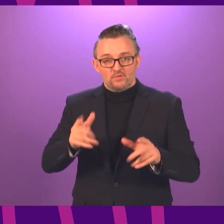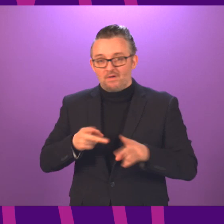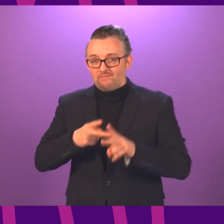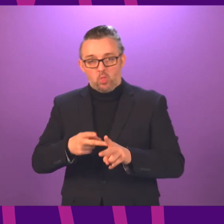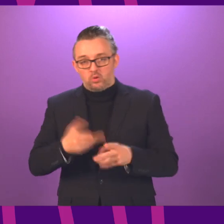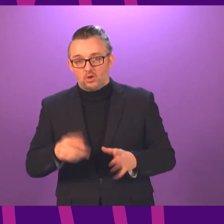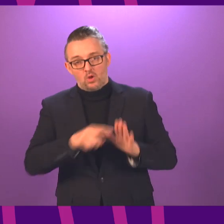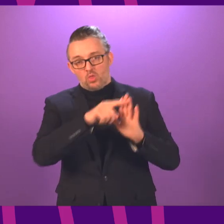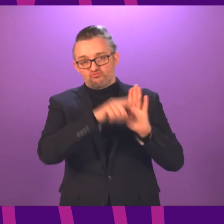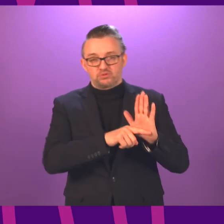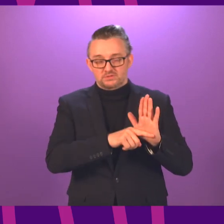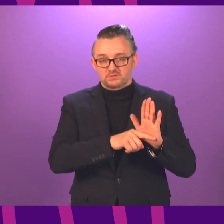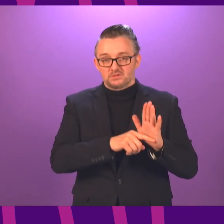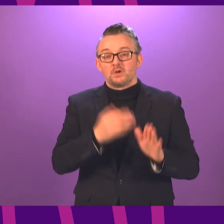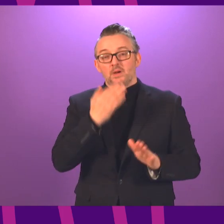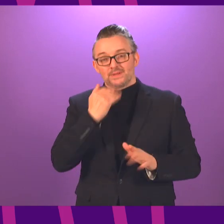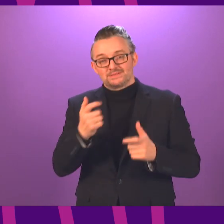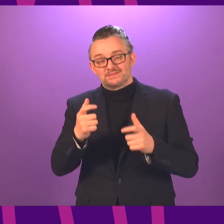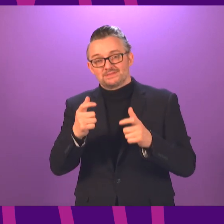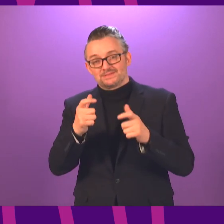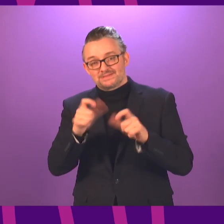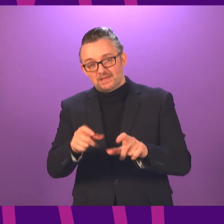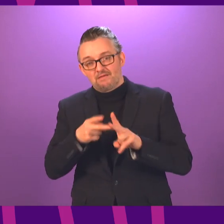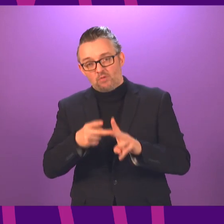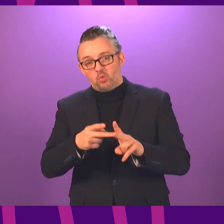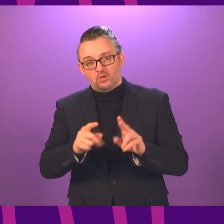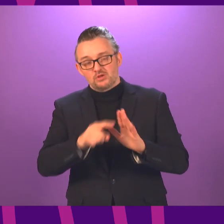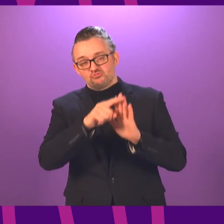Therefore, I ask people please to continue to stick to the letter and the spirit of the